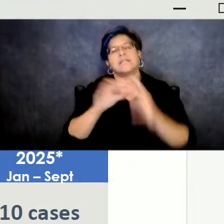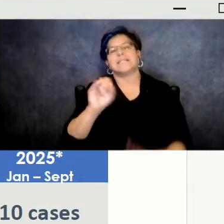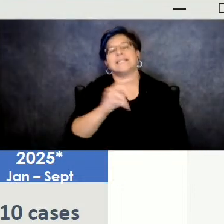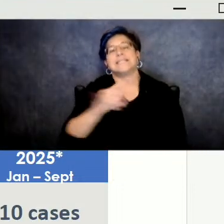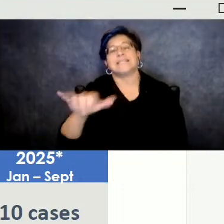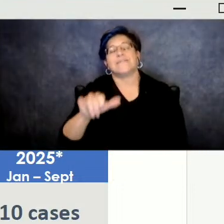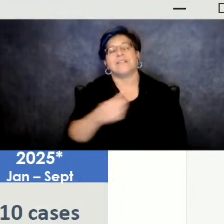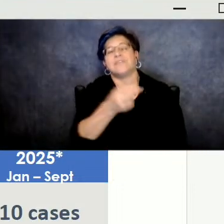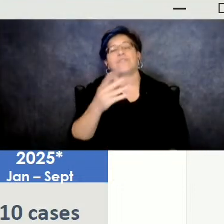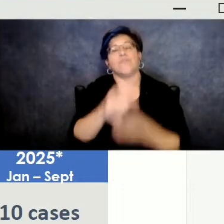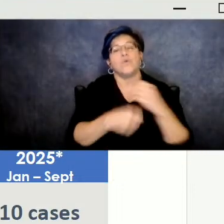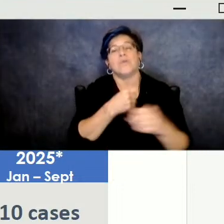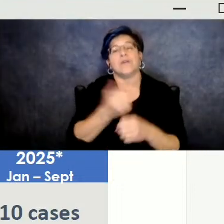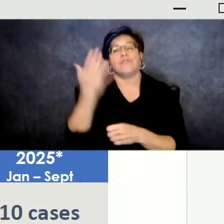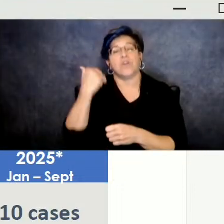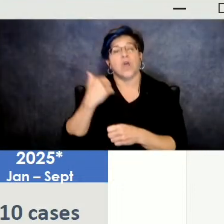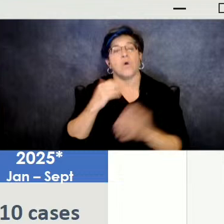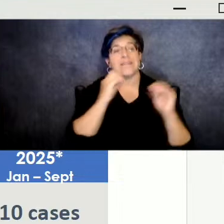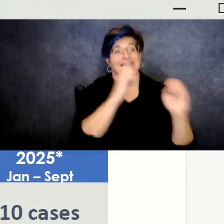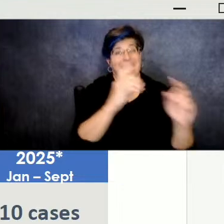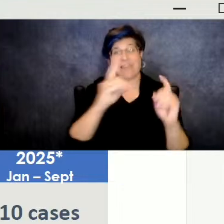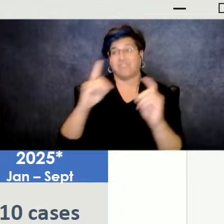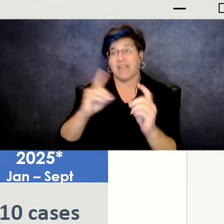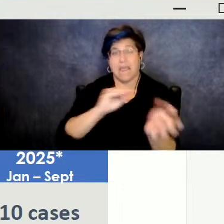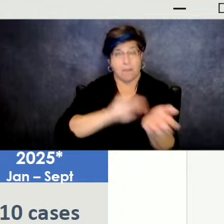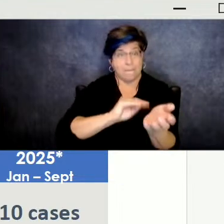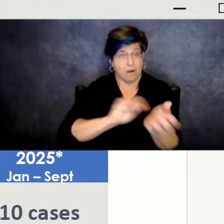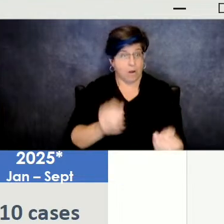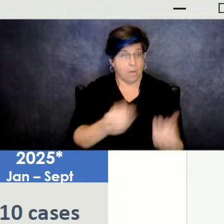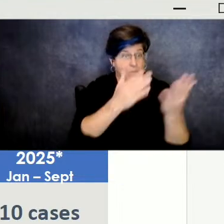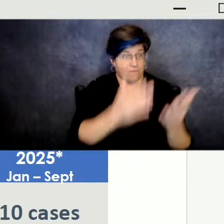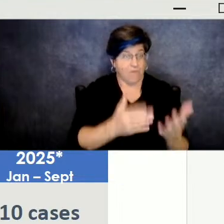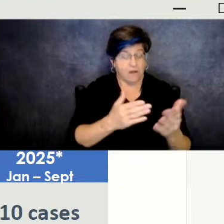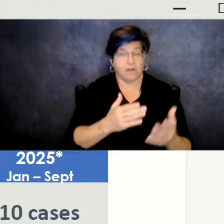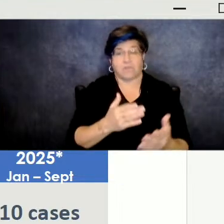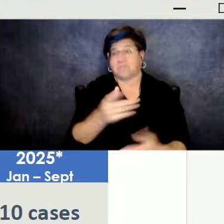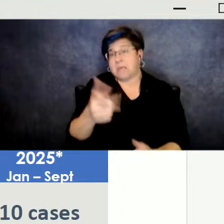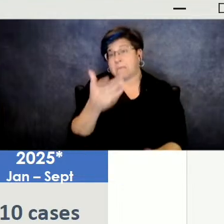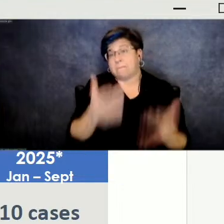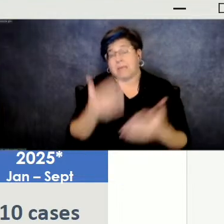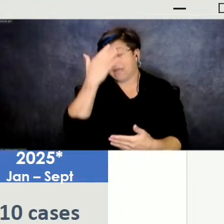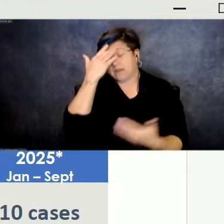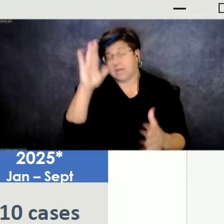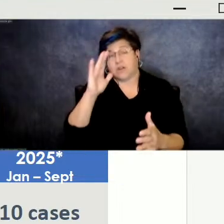AND SO WE WE LAUNCHED THE